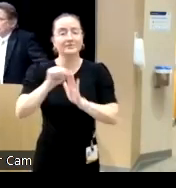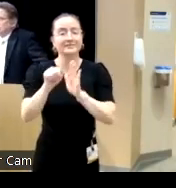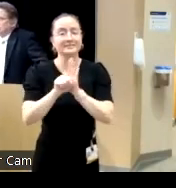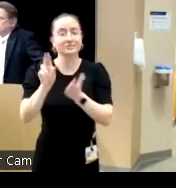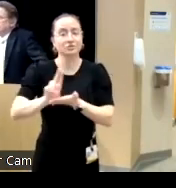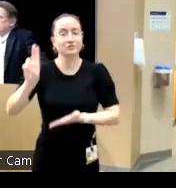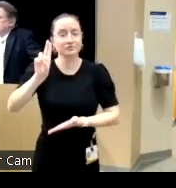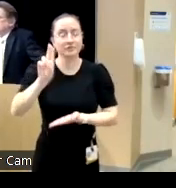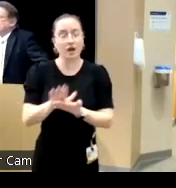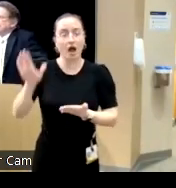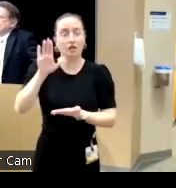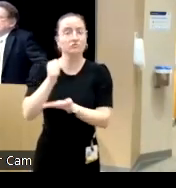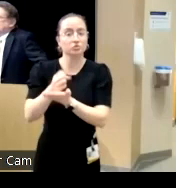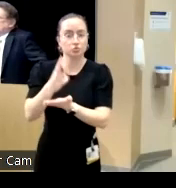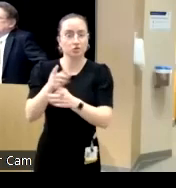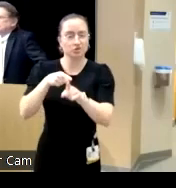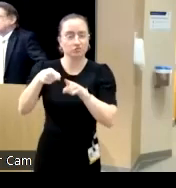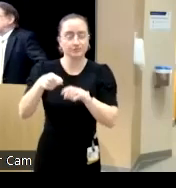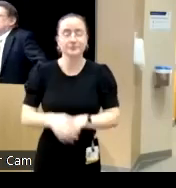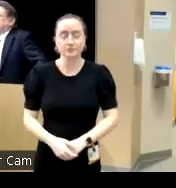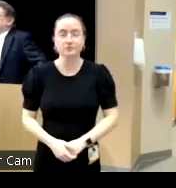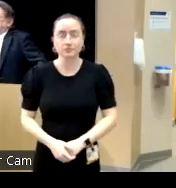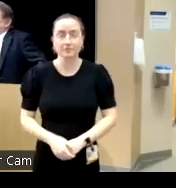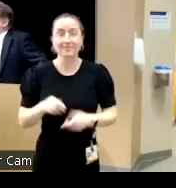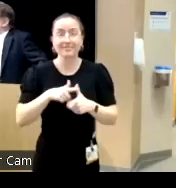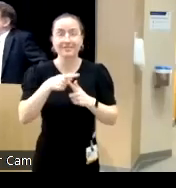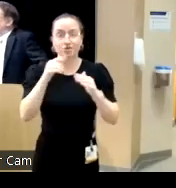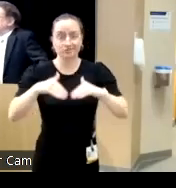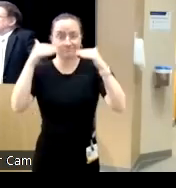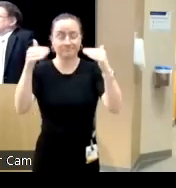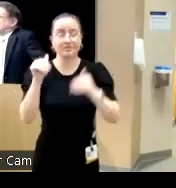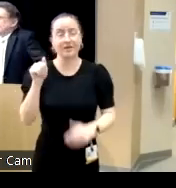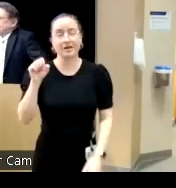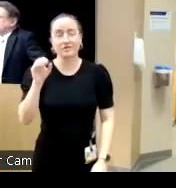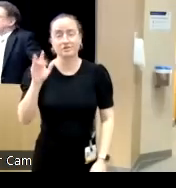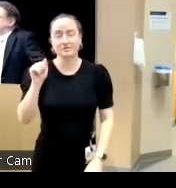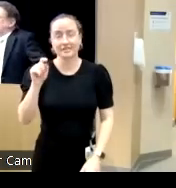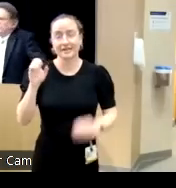College of social work and then in was promoted to associate professor tenured